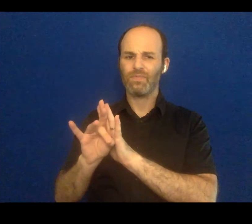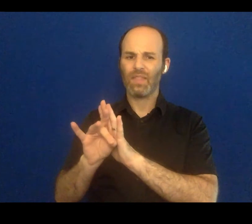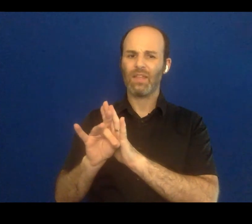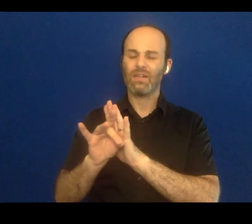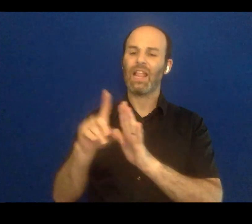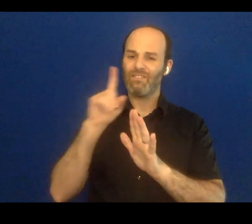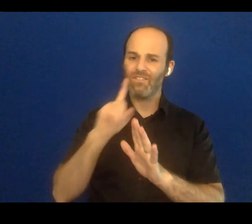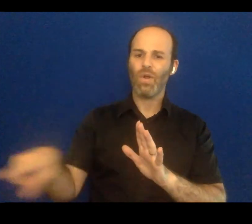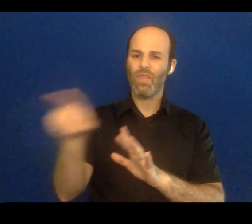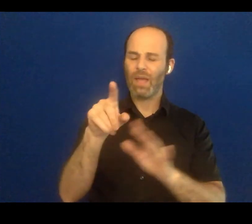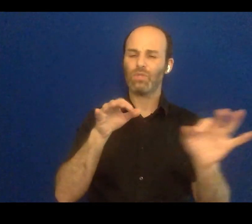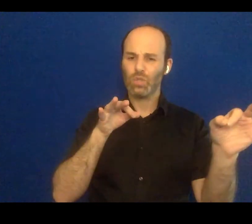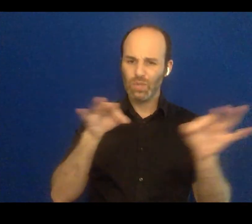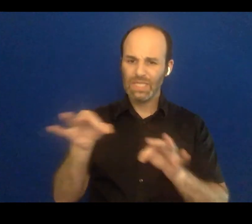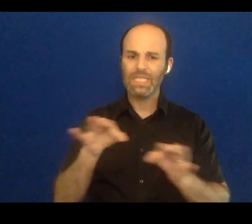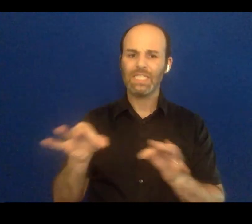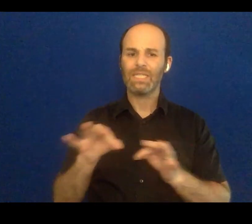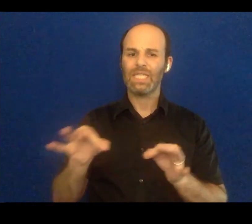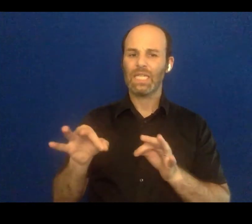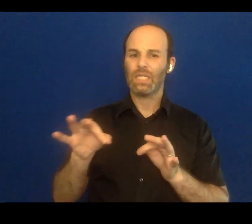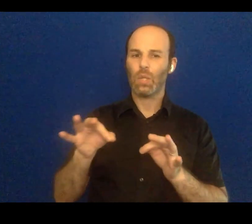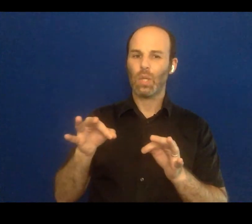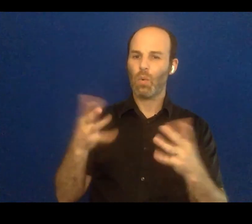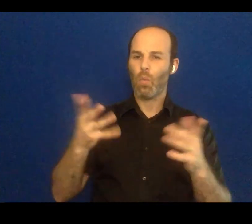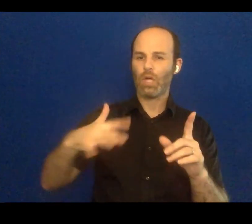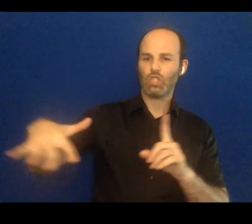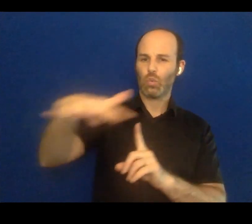THEM TO EXPLAIN WHAT IS AROUND